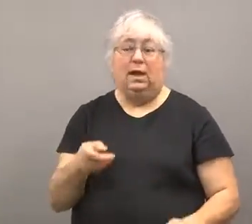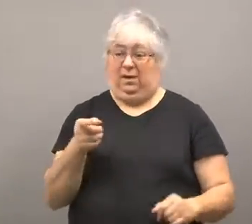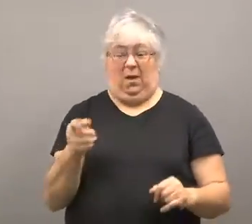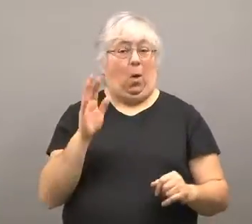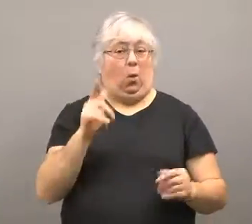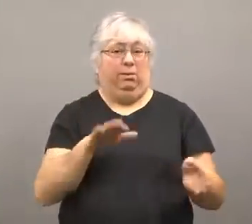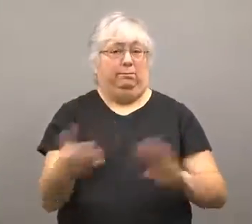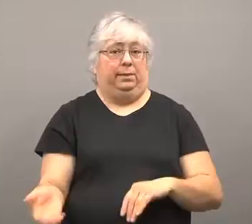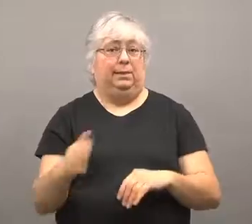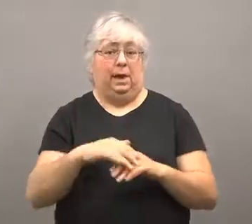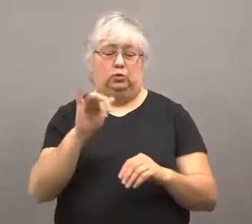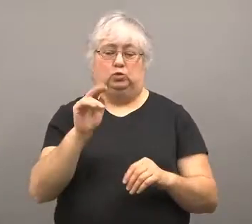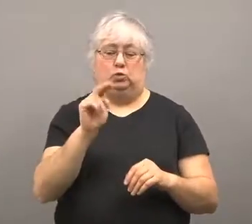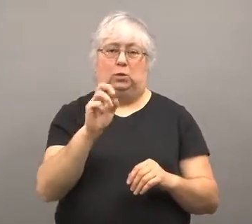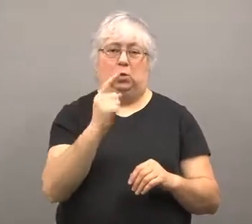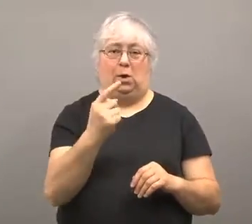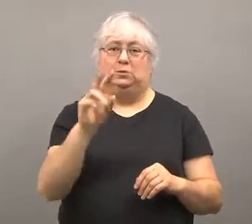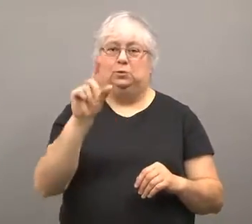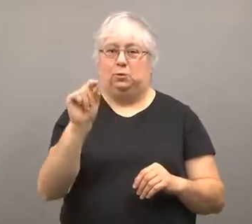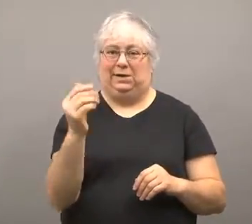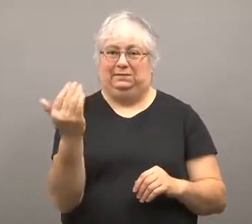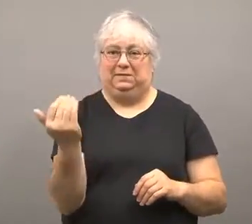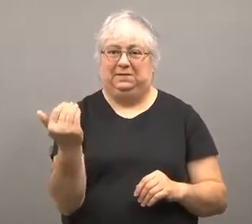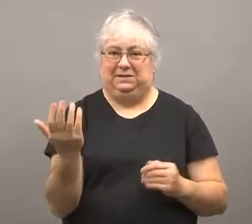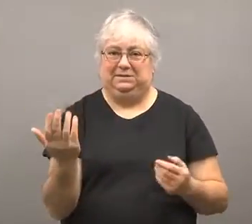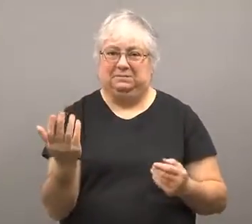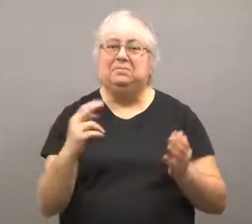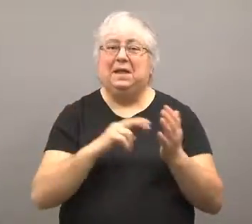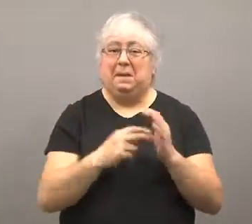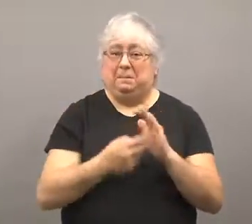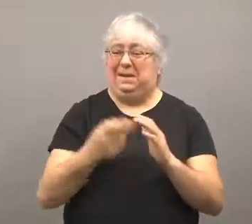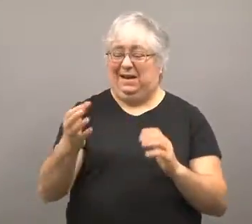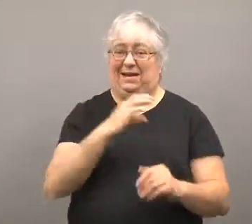It expires in June of 2015.